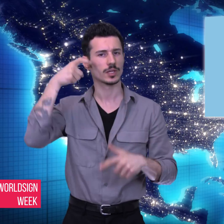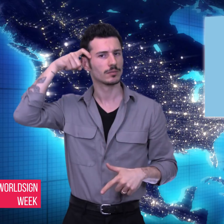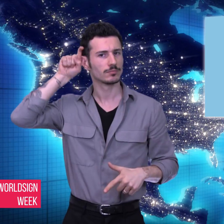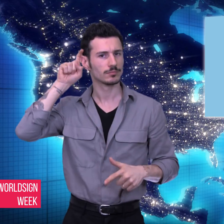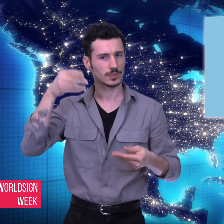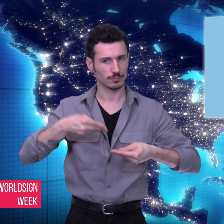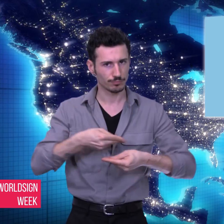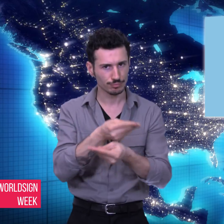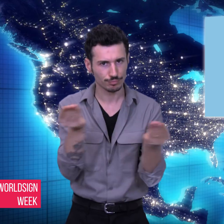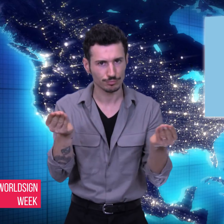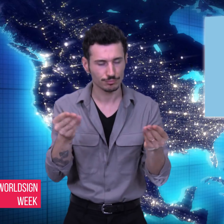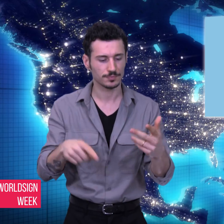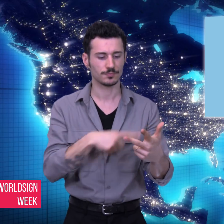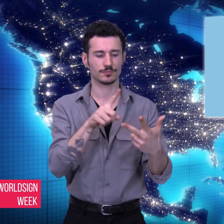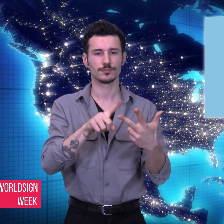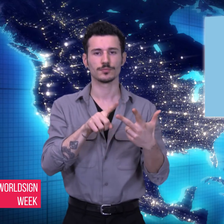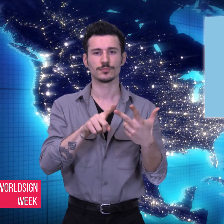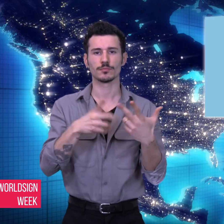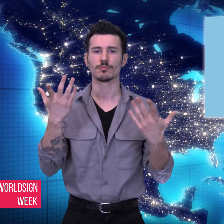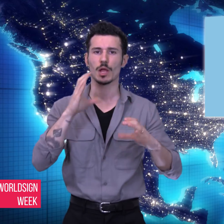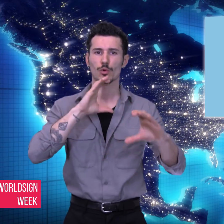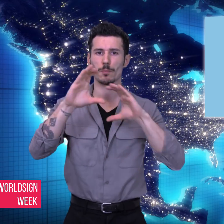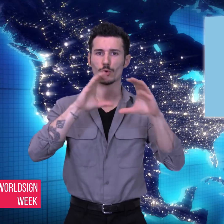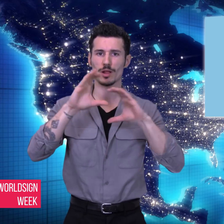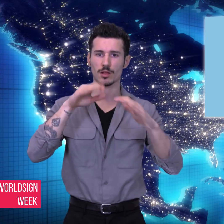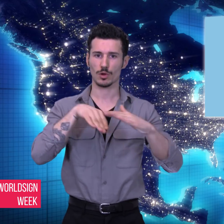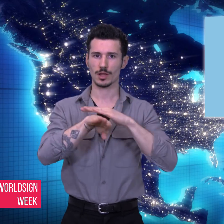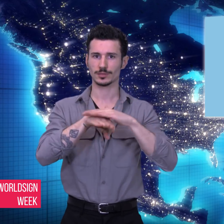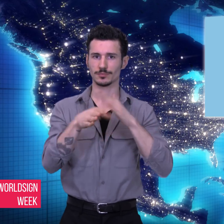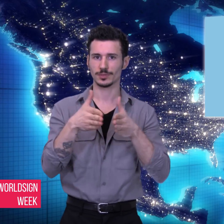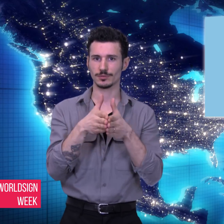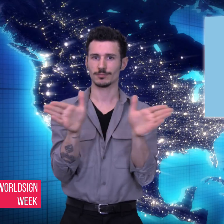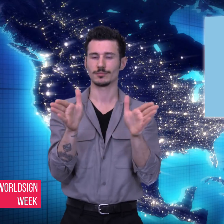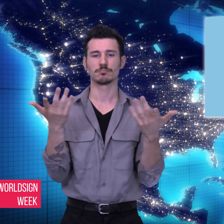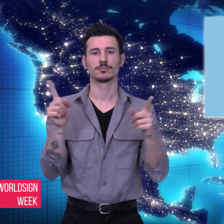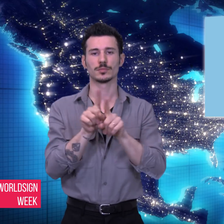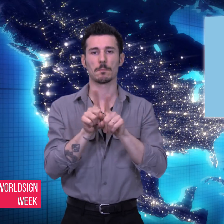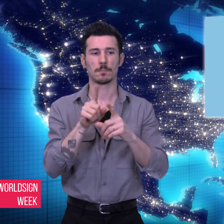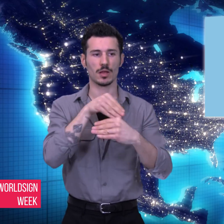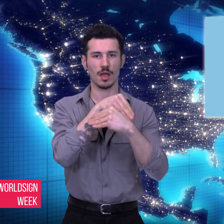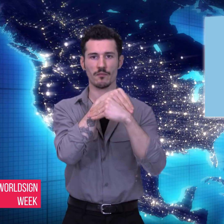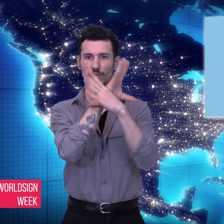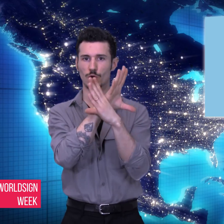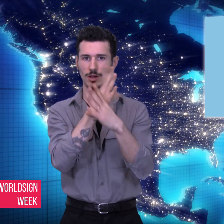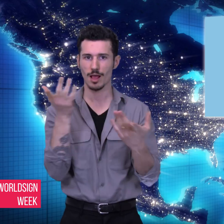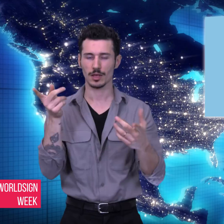and accessible telecommunication services to connect to families,